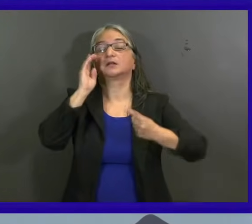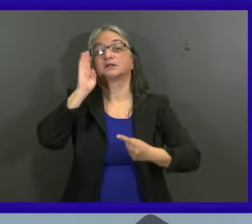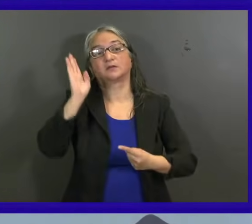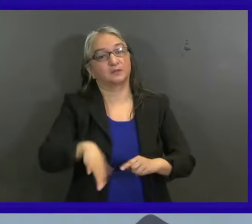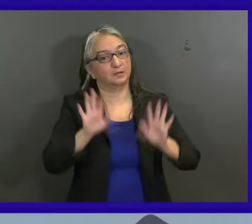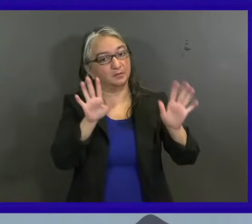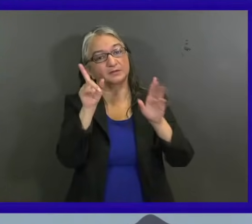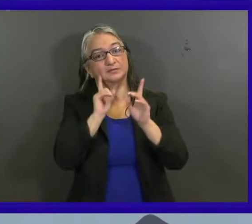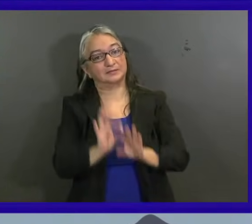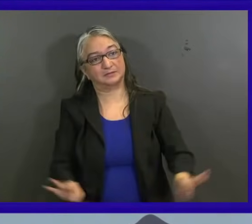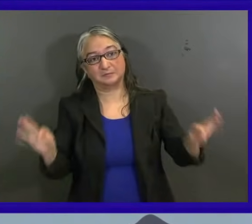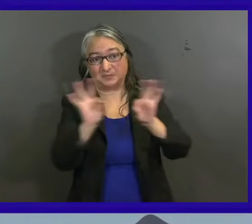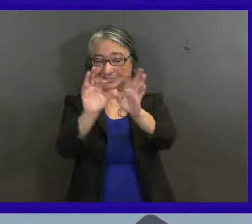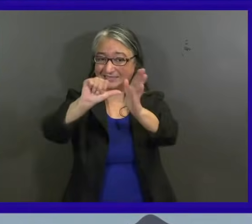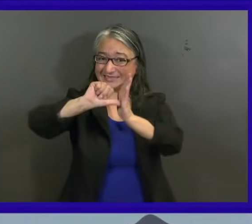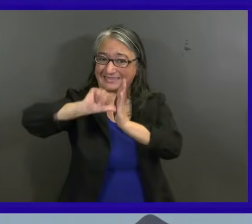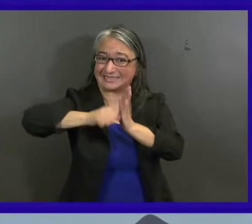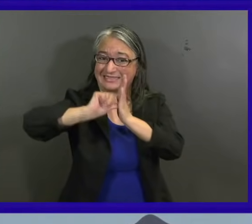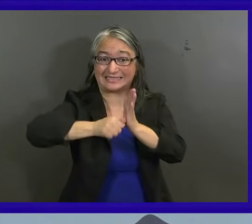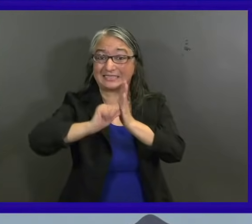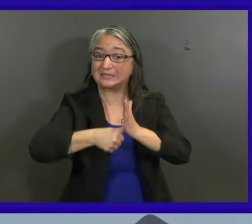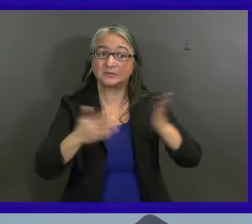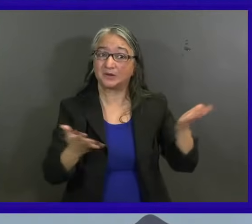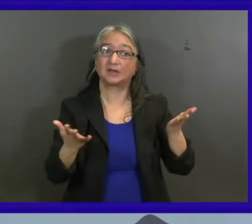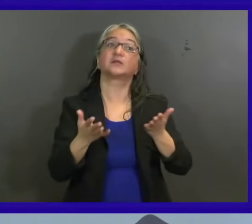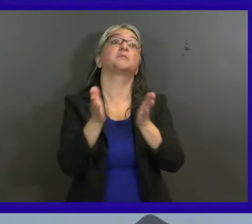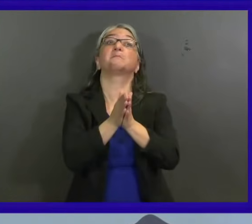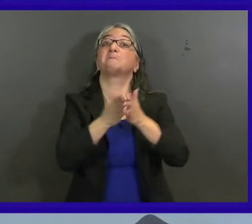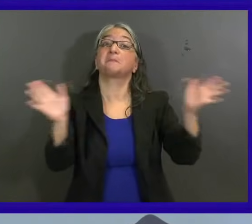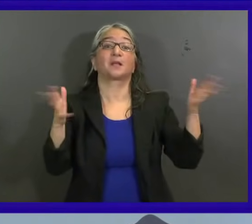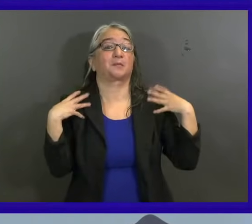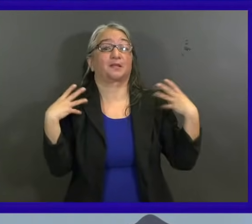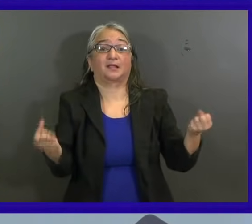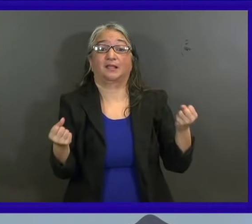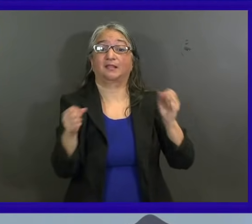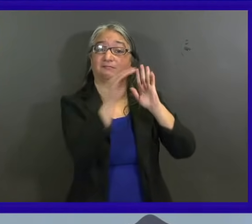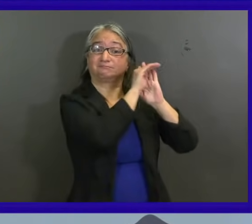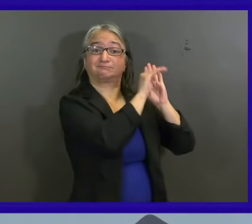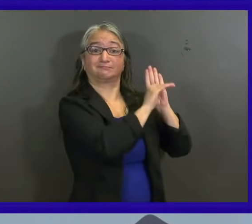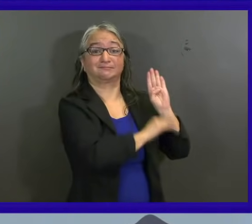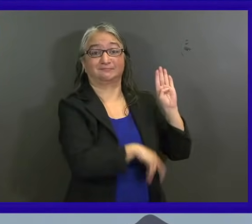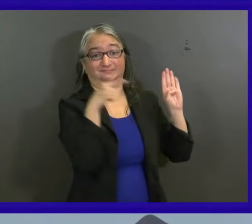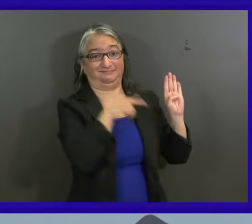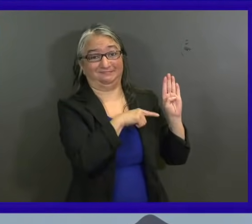following public health orders and focusing on the fundamentals that dr rusin mentioned